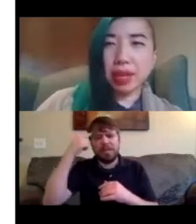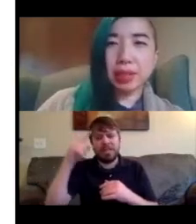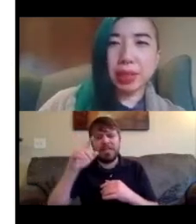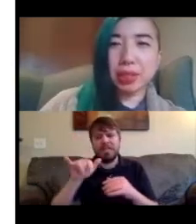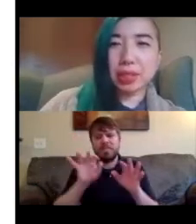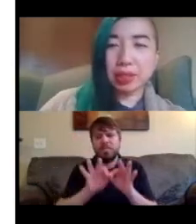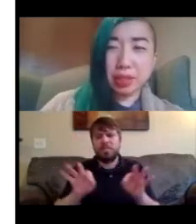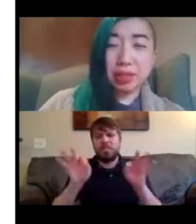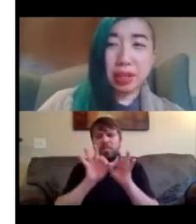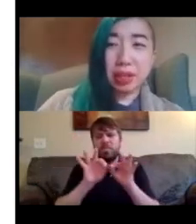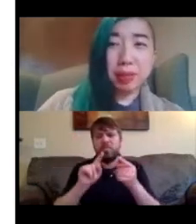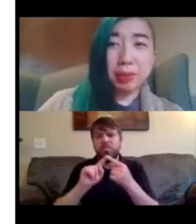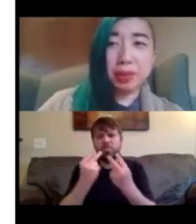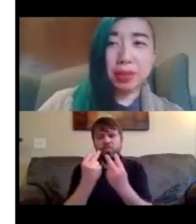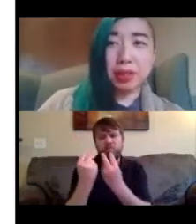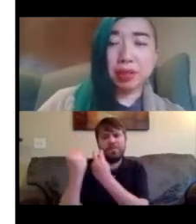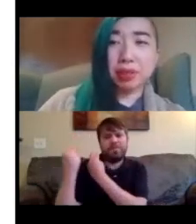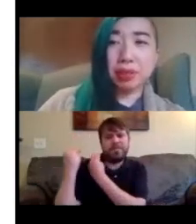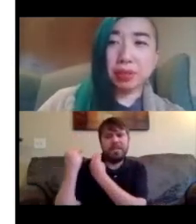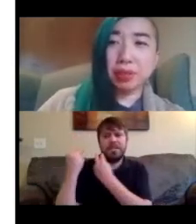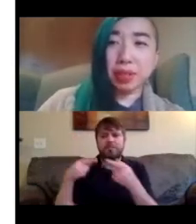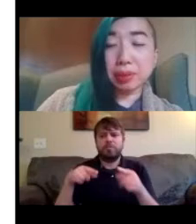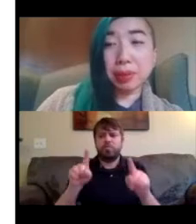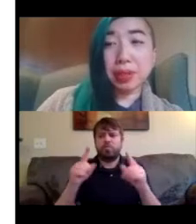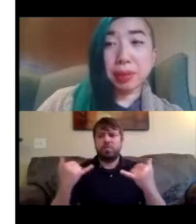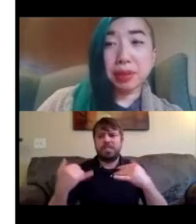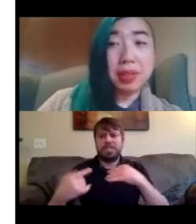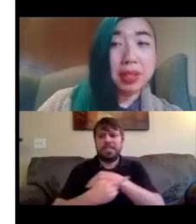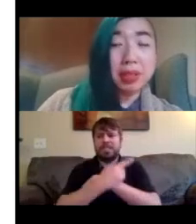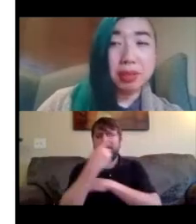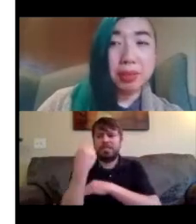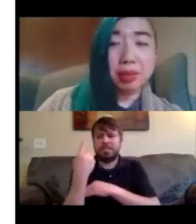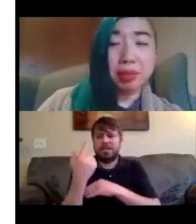especially during this time. Especially if there are certain things we are experiencing in terms of